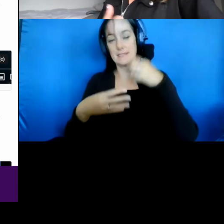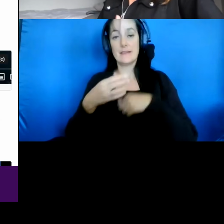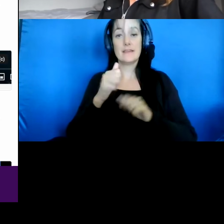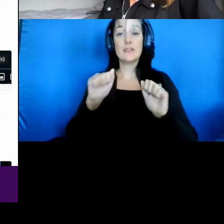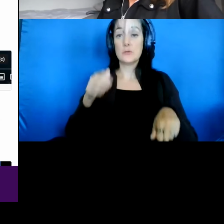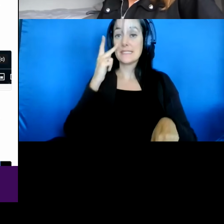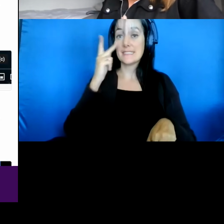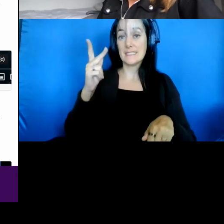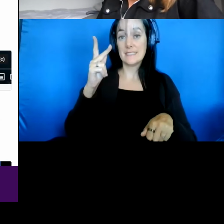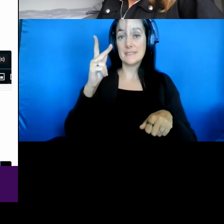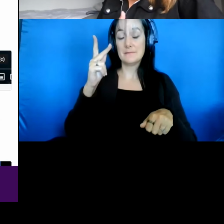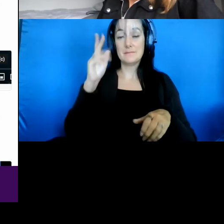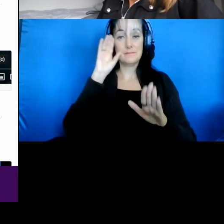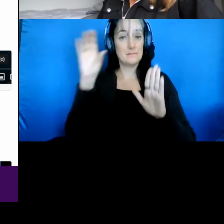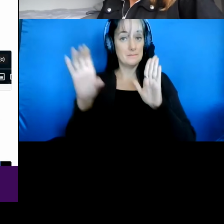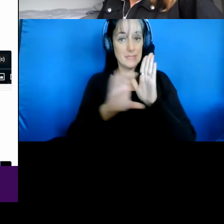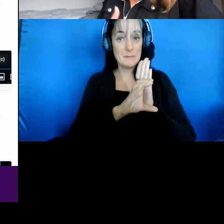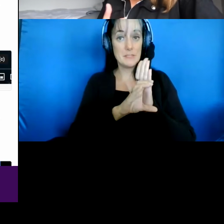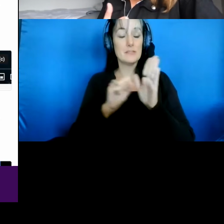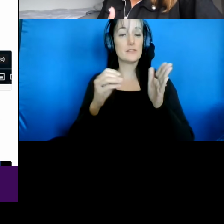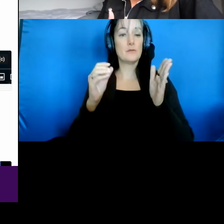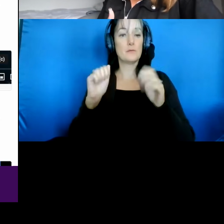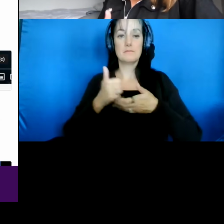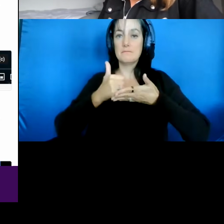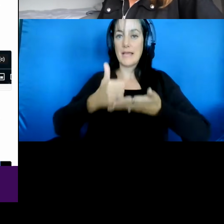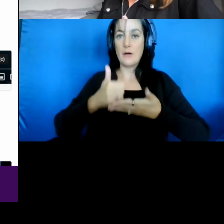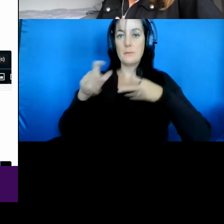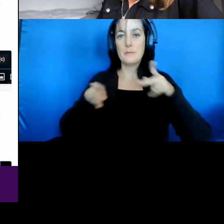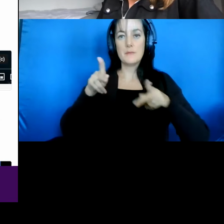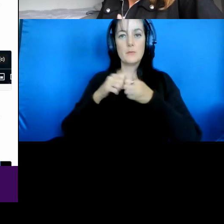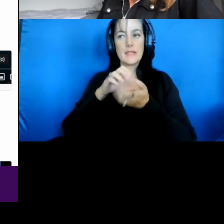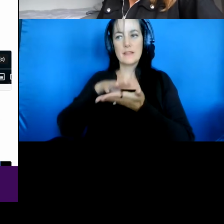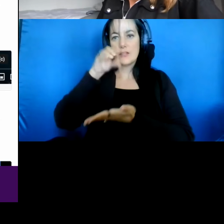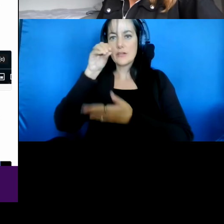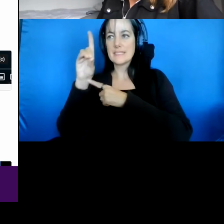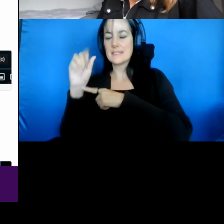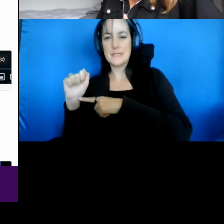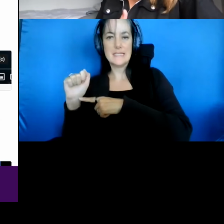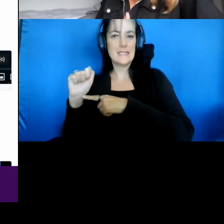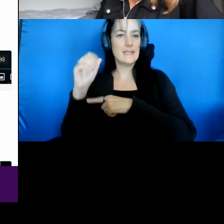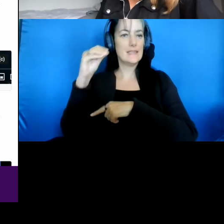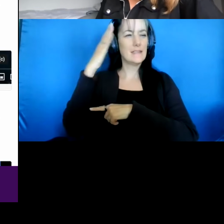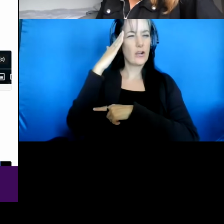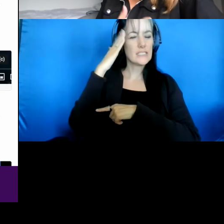helps people with cognition, learning disabilities, people who are more comfortable looking for